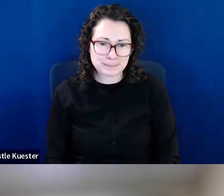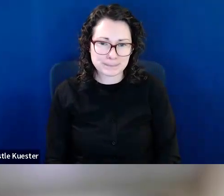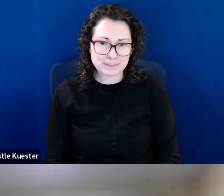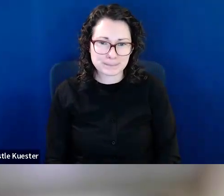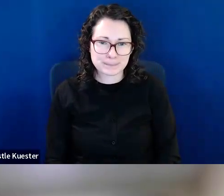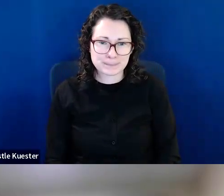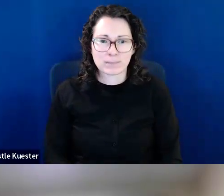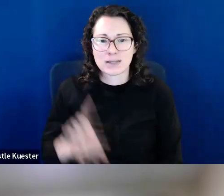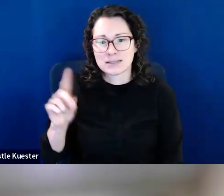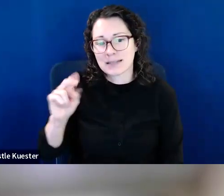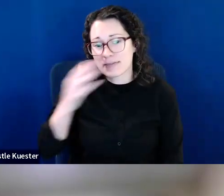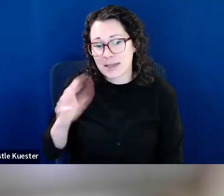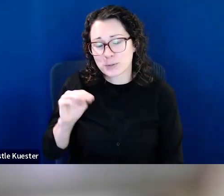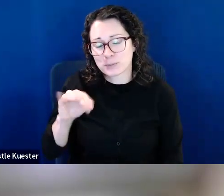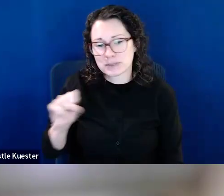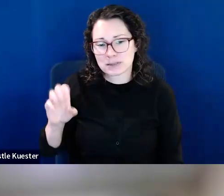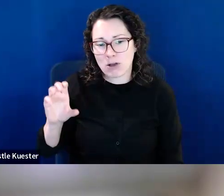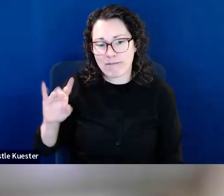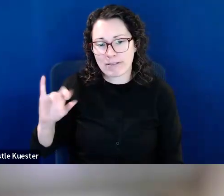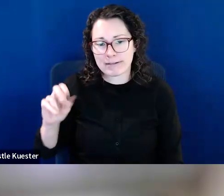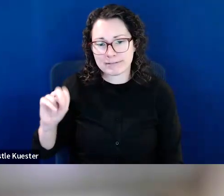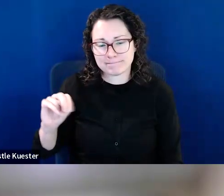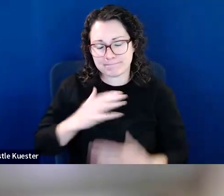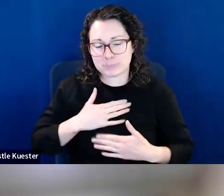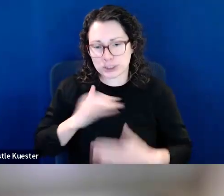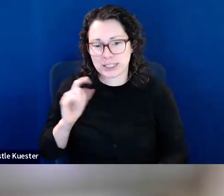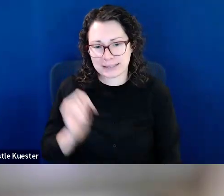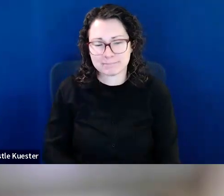Great. Thank you, Miss Coughlin. Appreciate it.